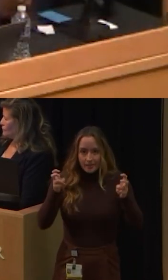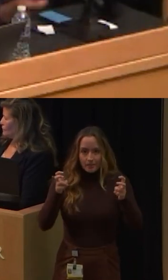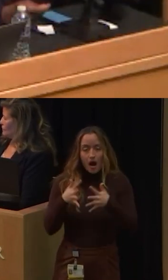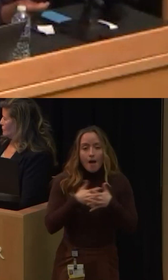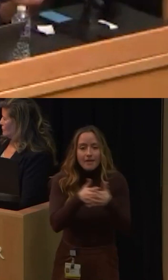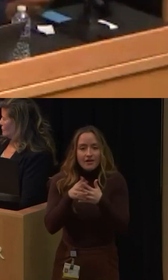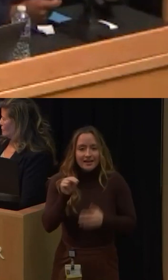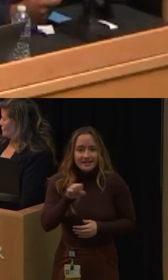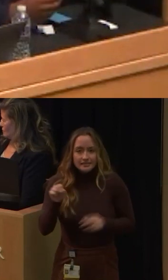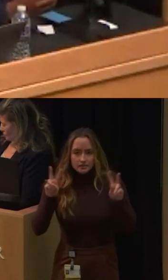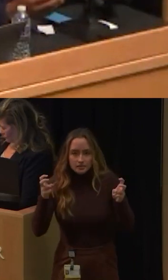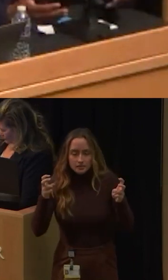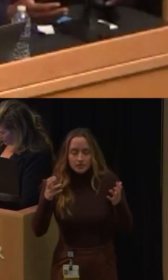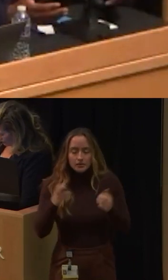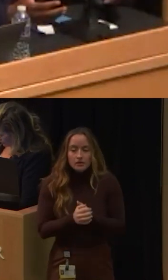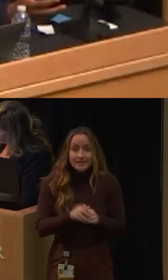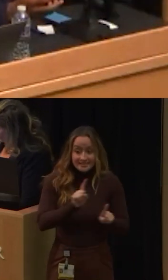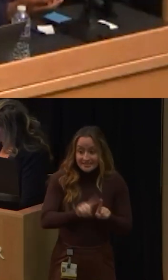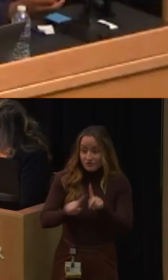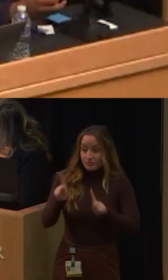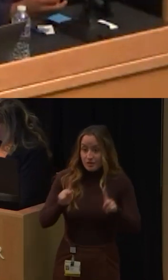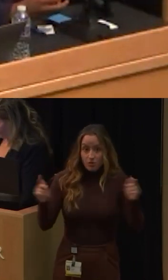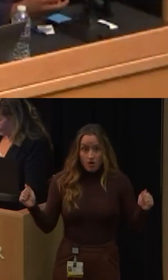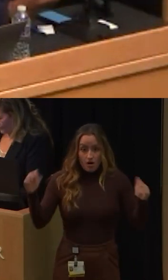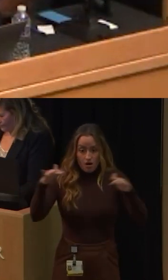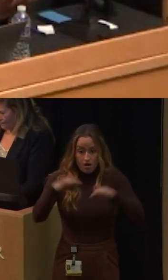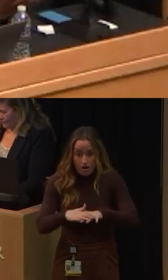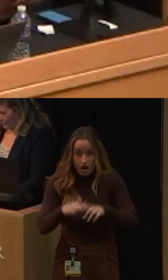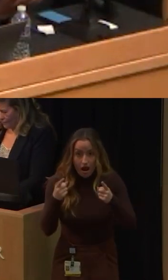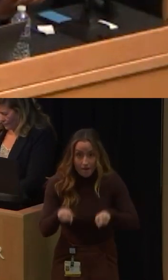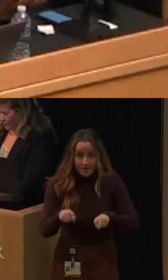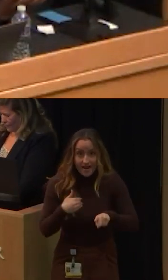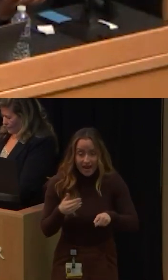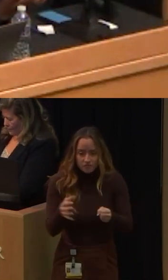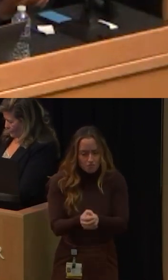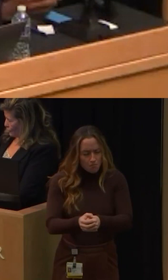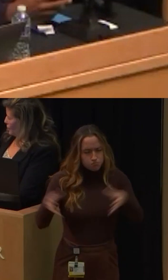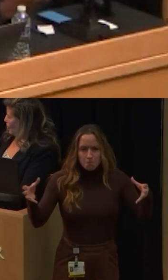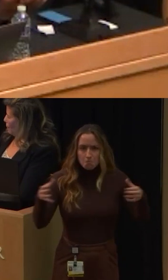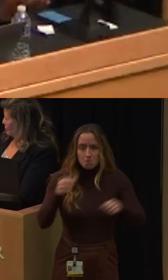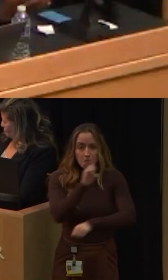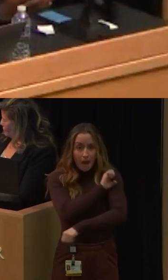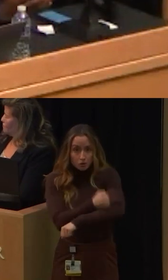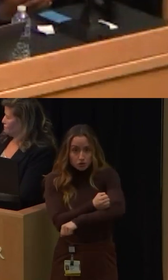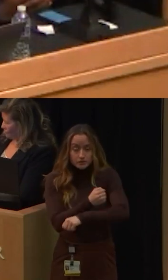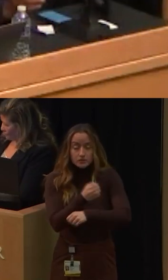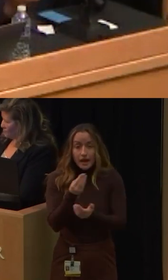Different people show up, and guess what happens? There's this explosion of energy and economic growth.